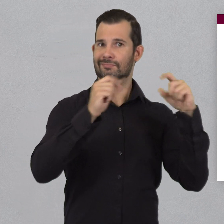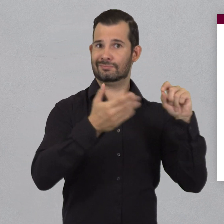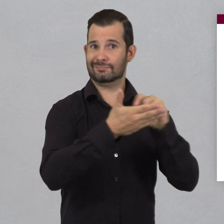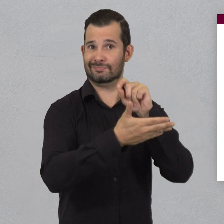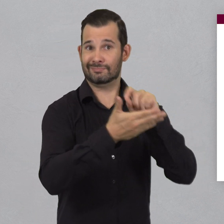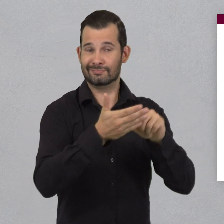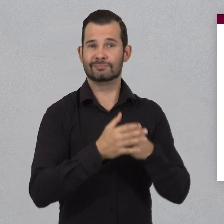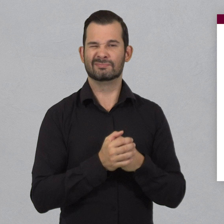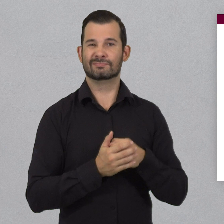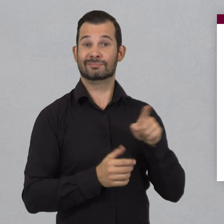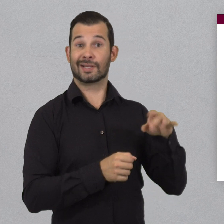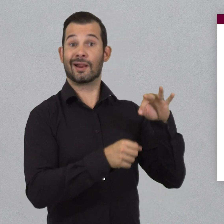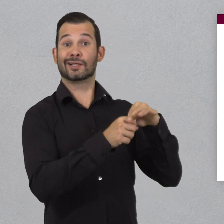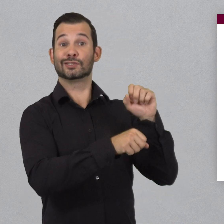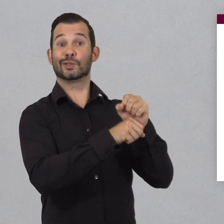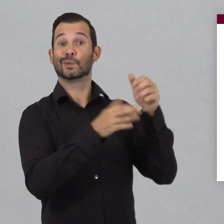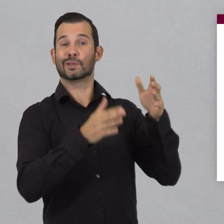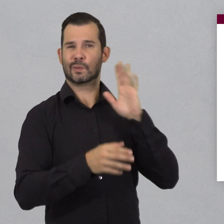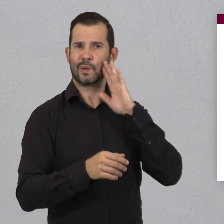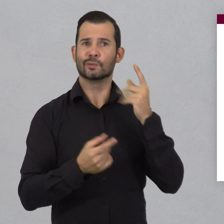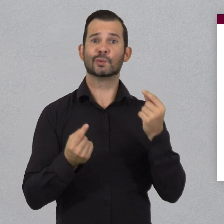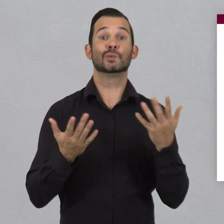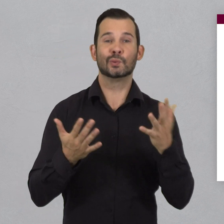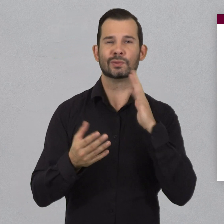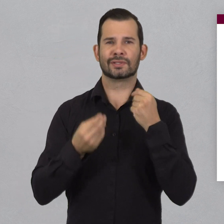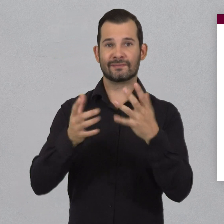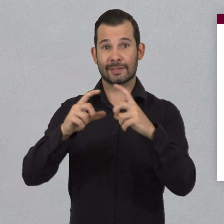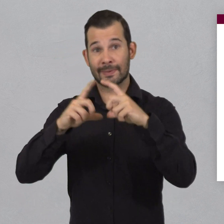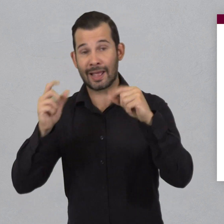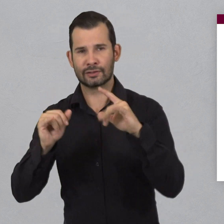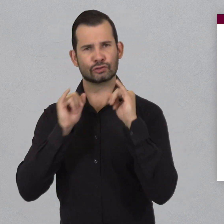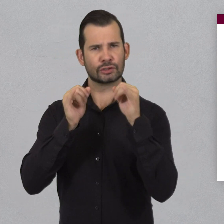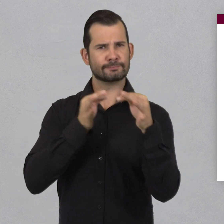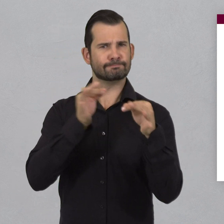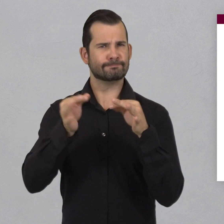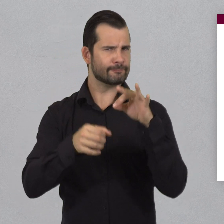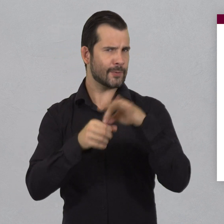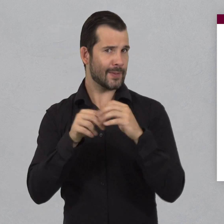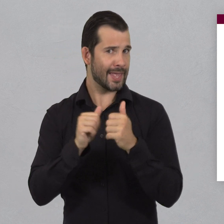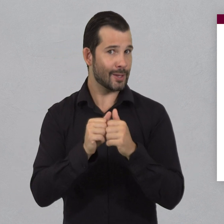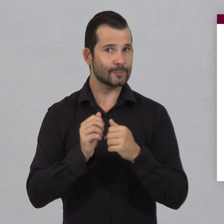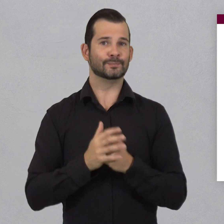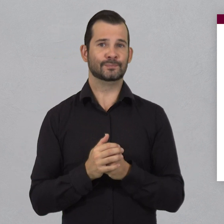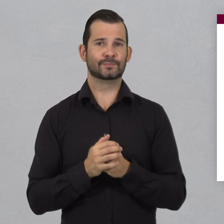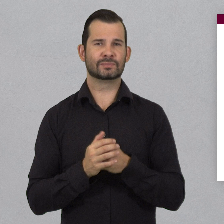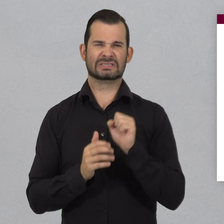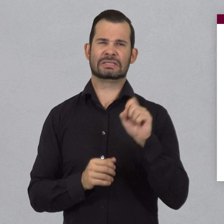Ballot. The election worker will then give you a ballot and instructions on voting.